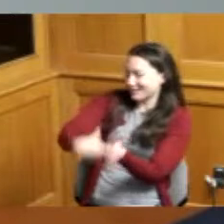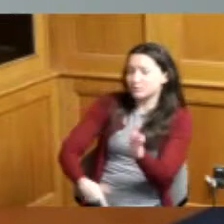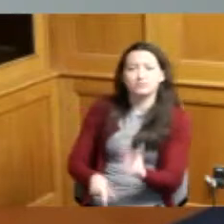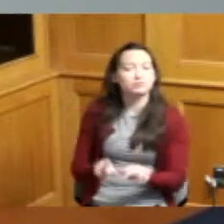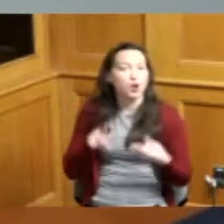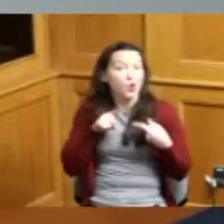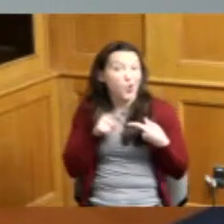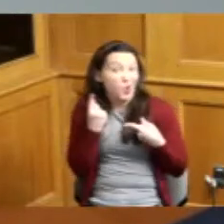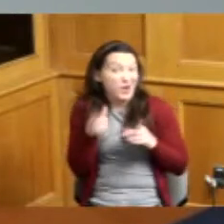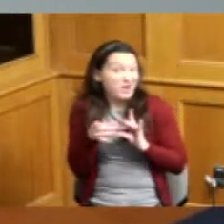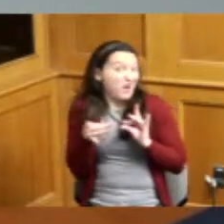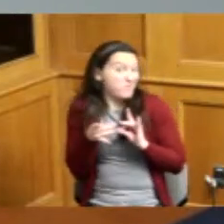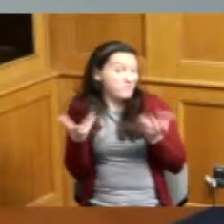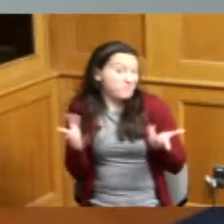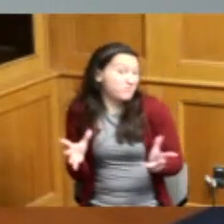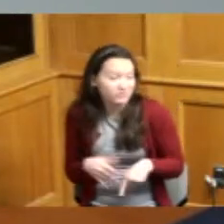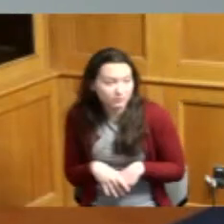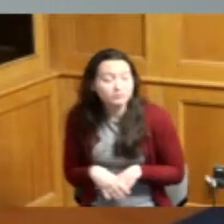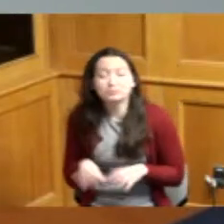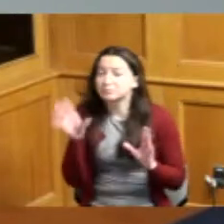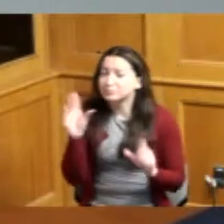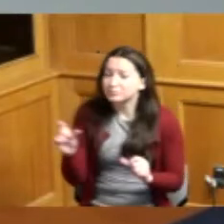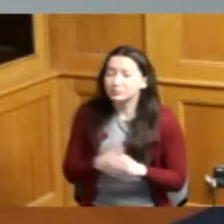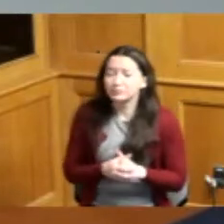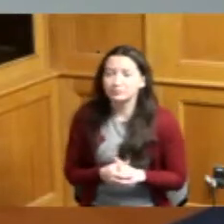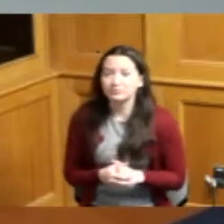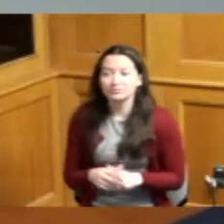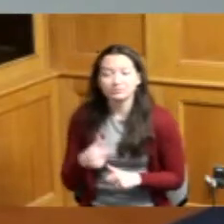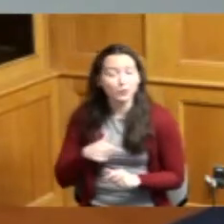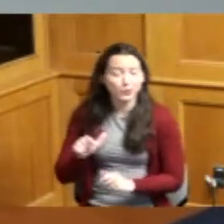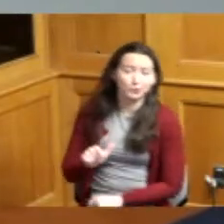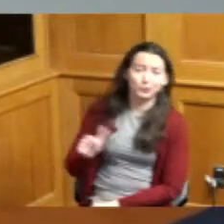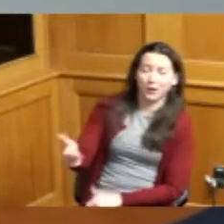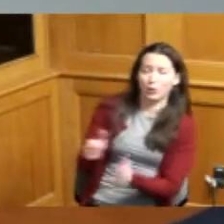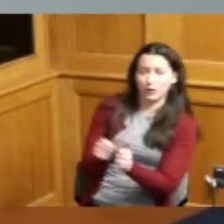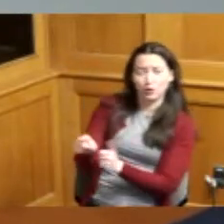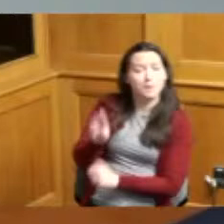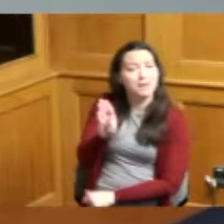comment I had today uh Madam President um I would defer back to you on the buy leaves for violence